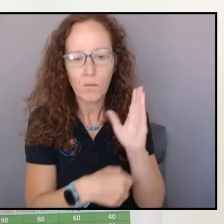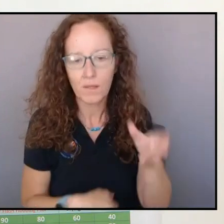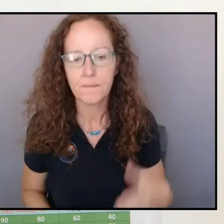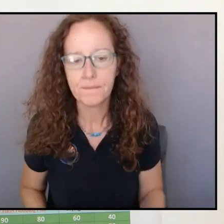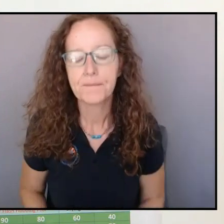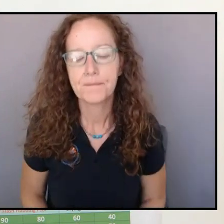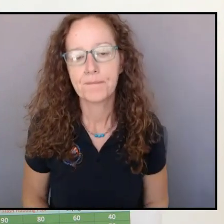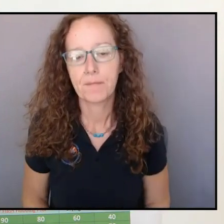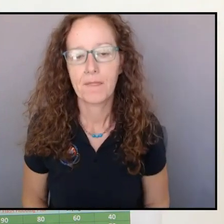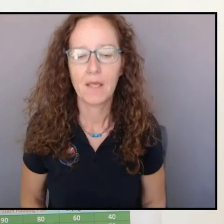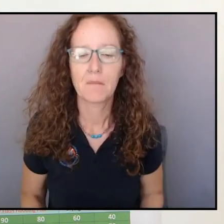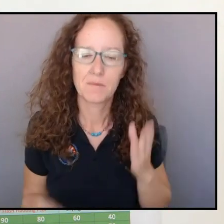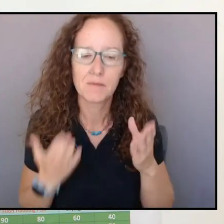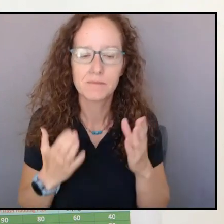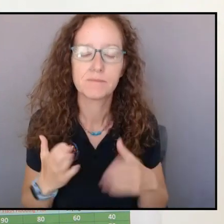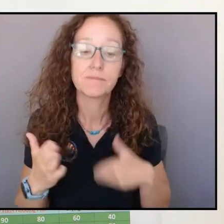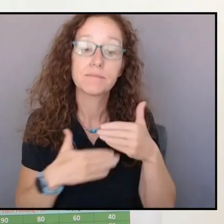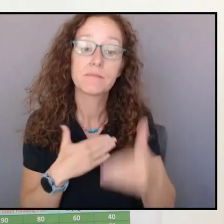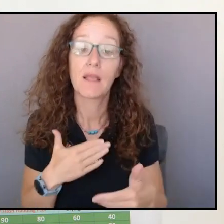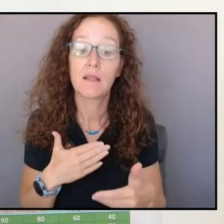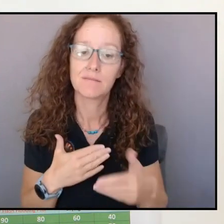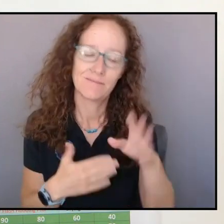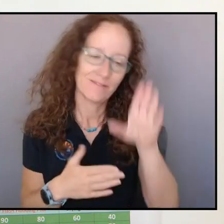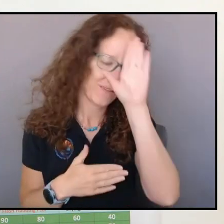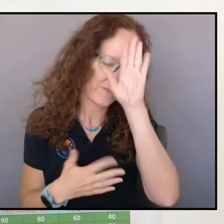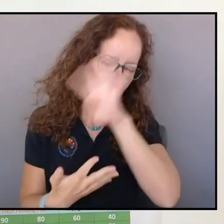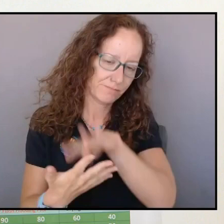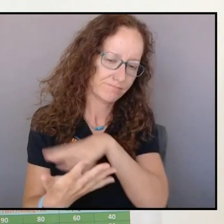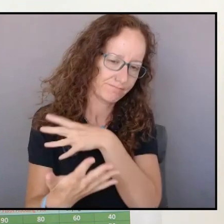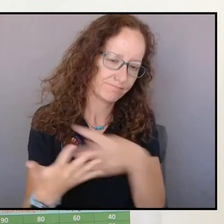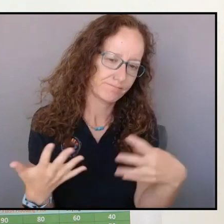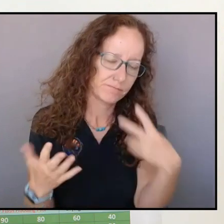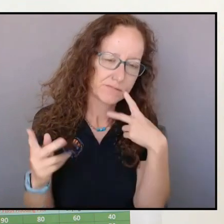is what the firefighters use to determine if it's a good day or